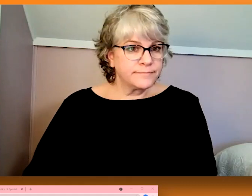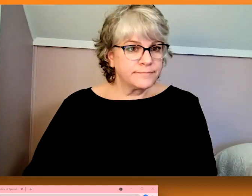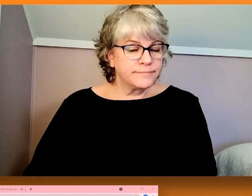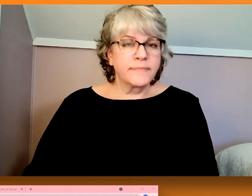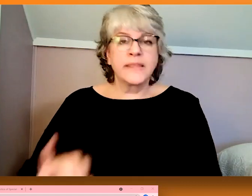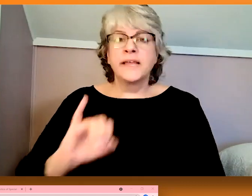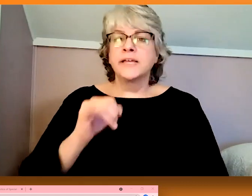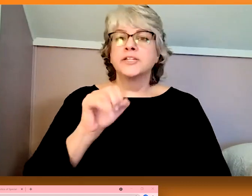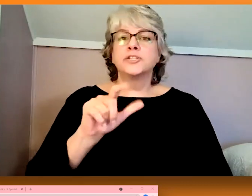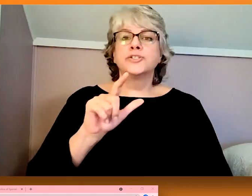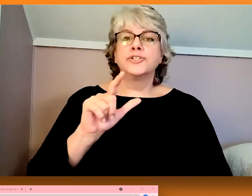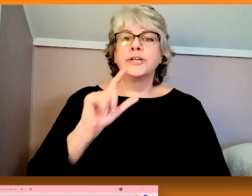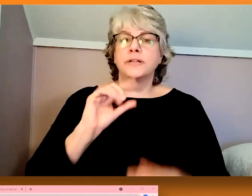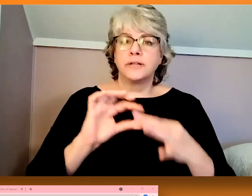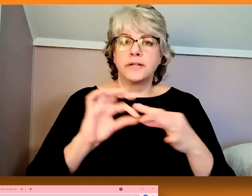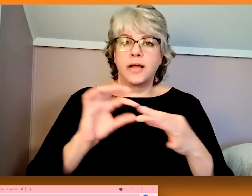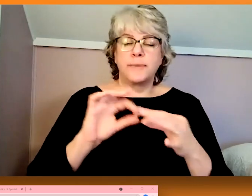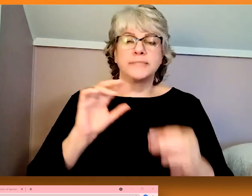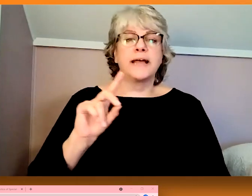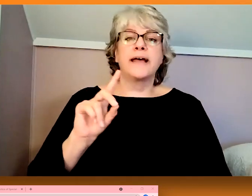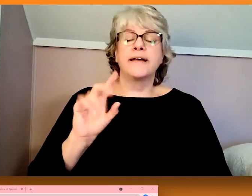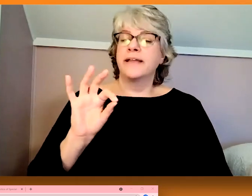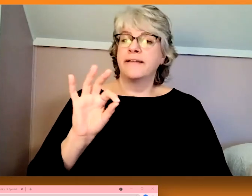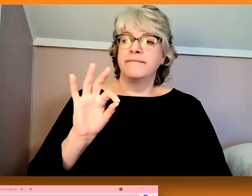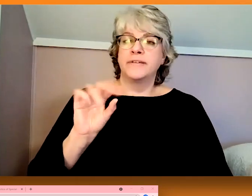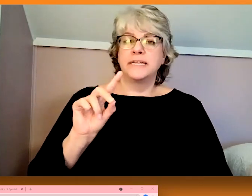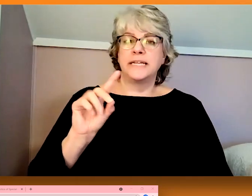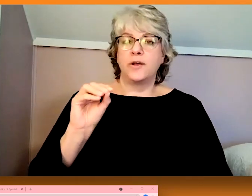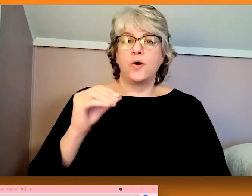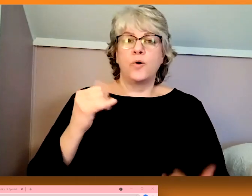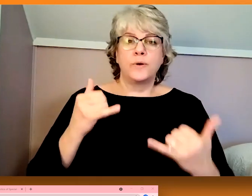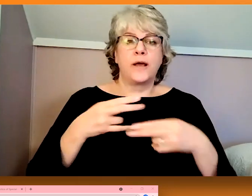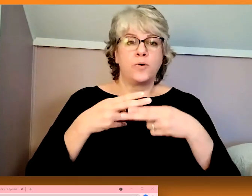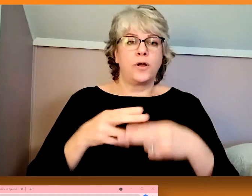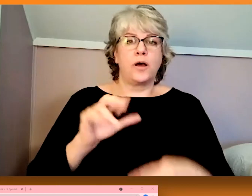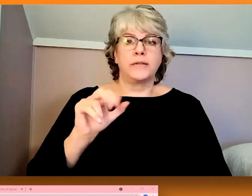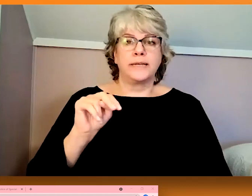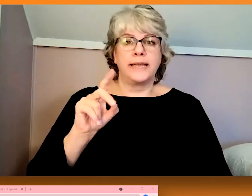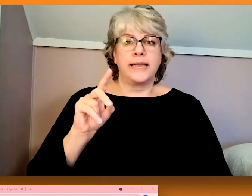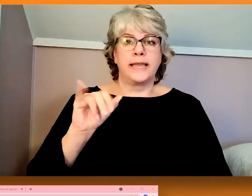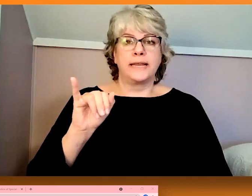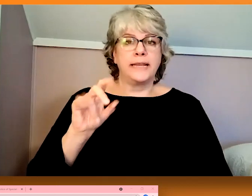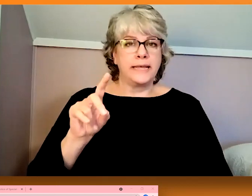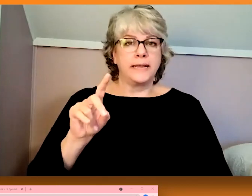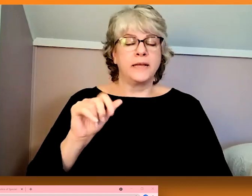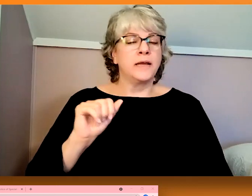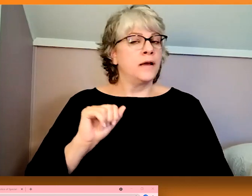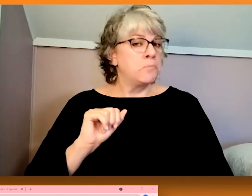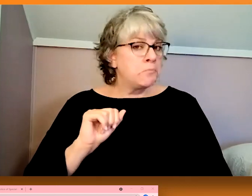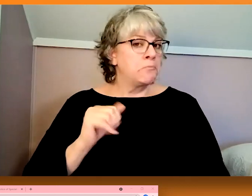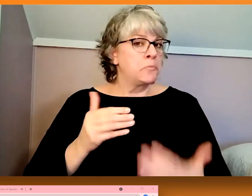Jill made a comment that the FDO is now called Candid. I didn't hear that yet,